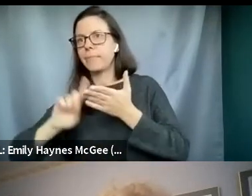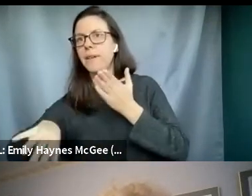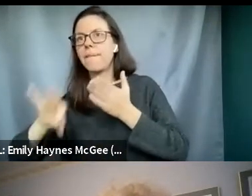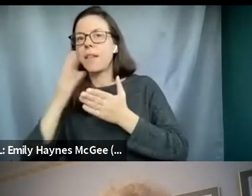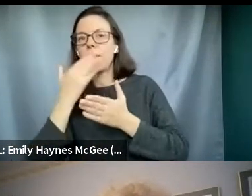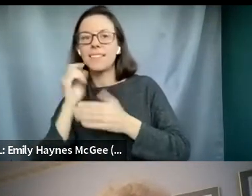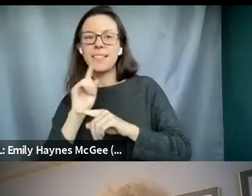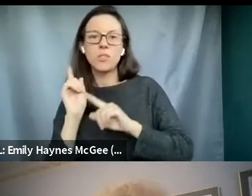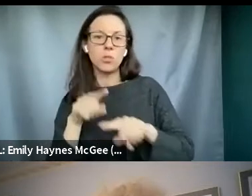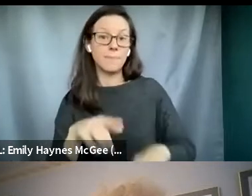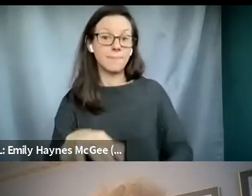question.